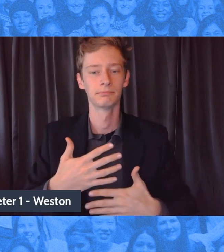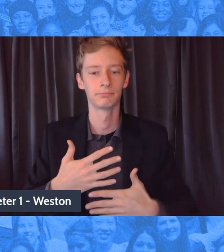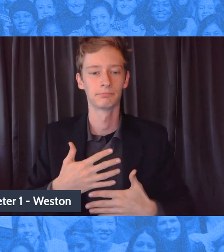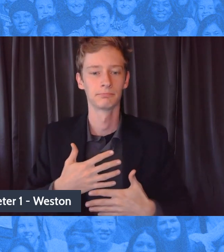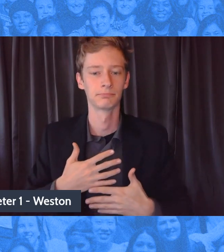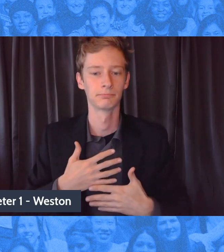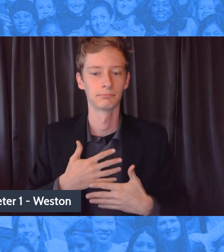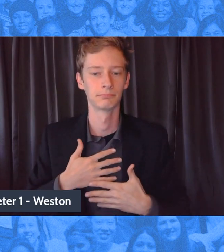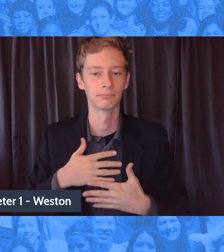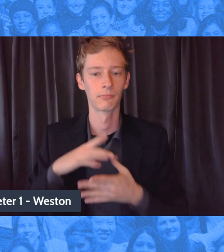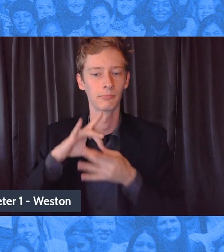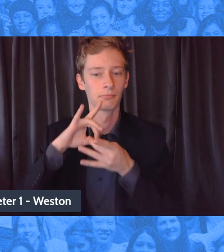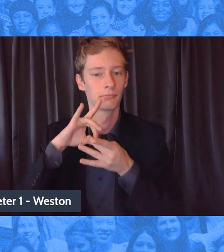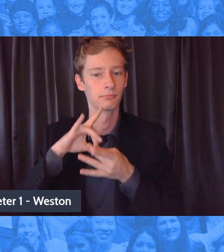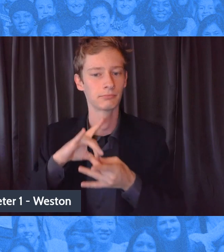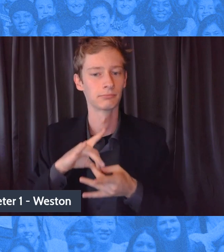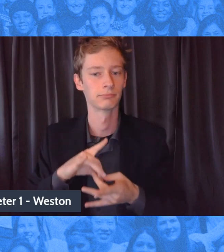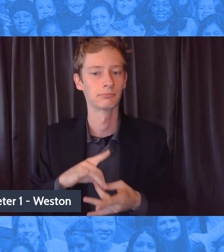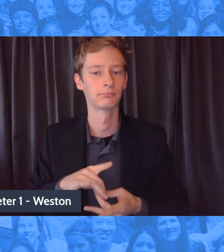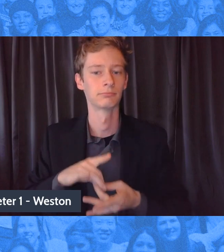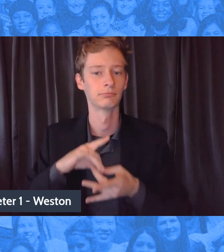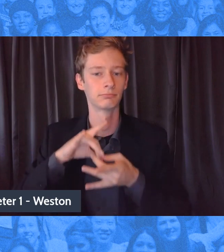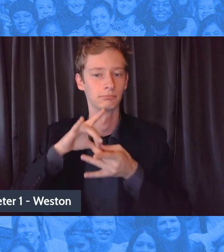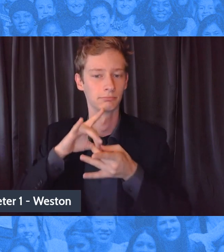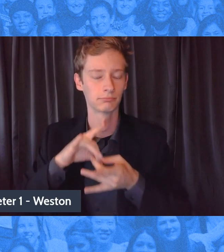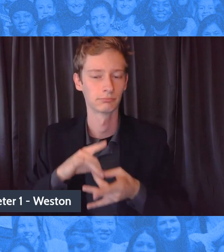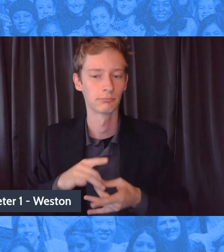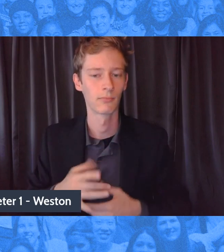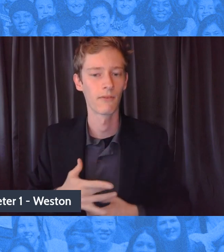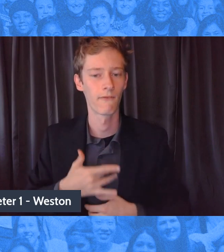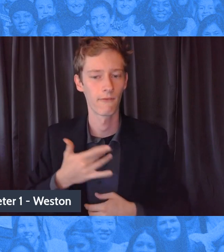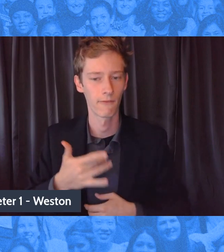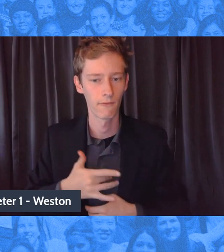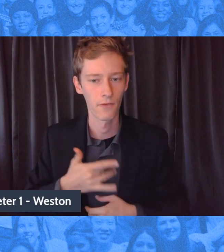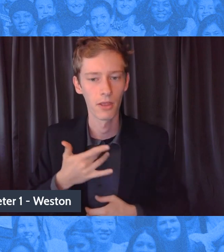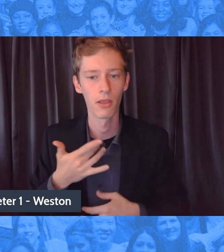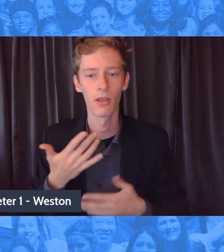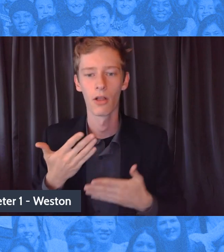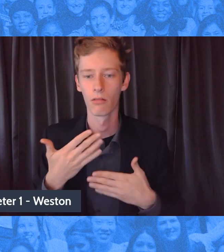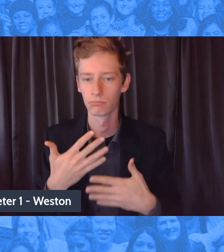Just start to breathe and feel the feeling of breath in your body,